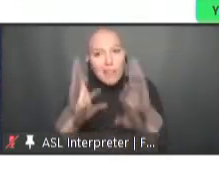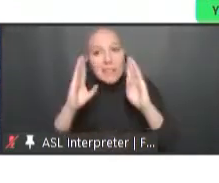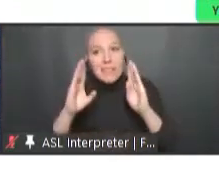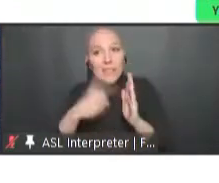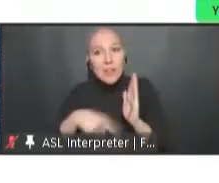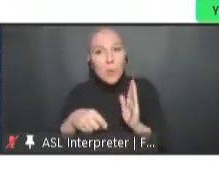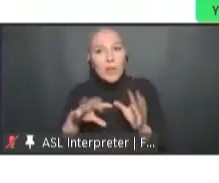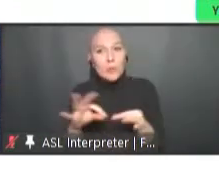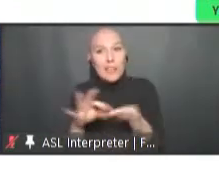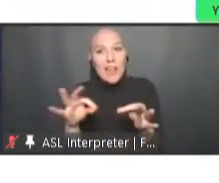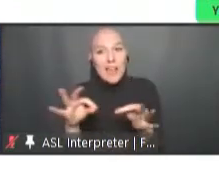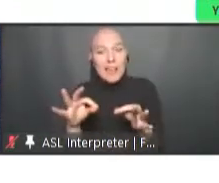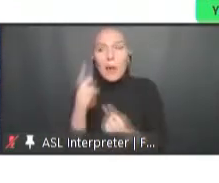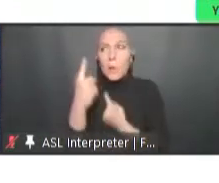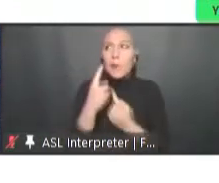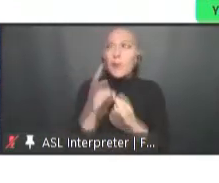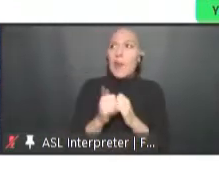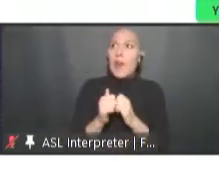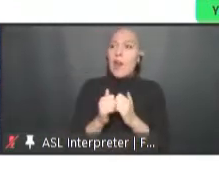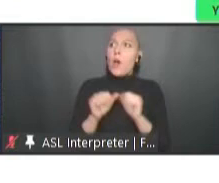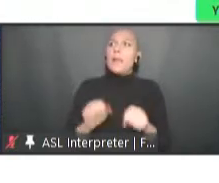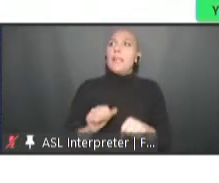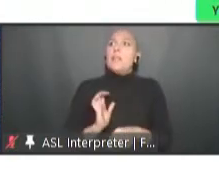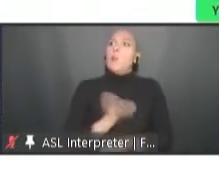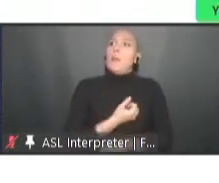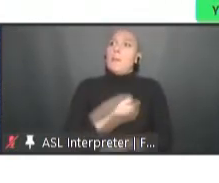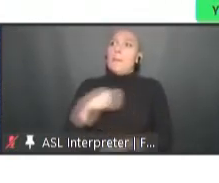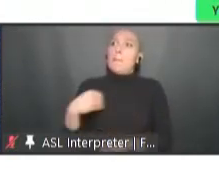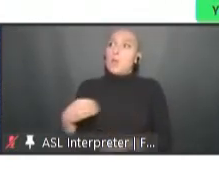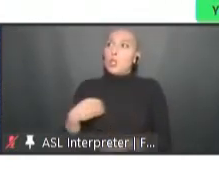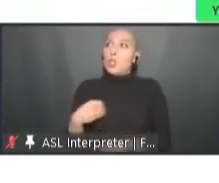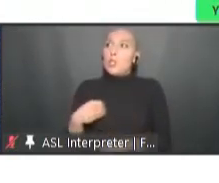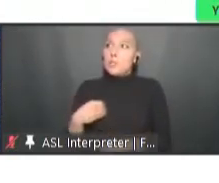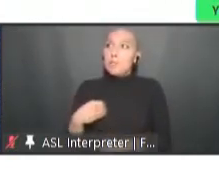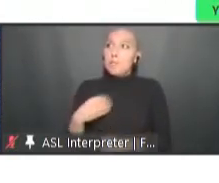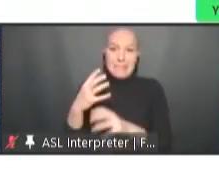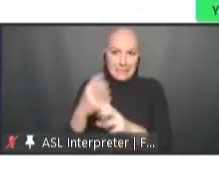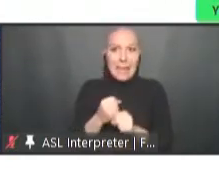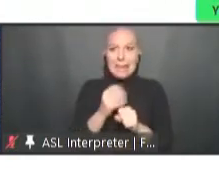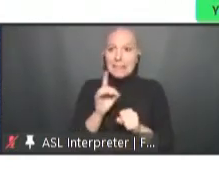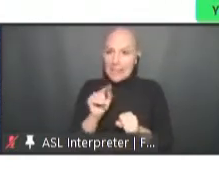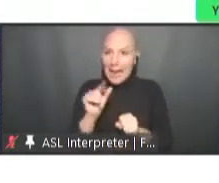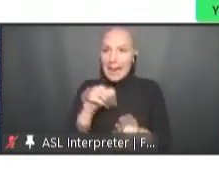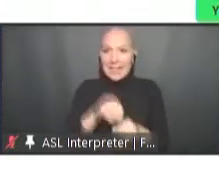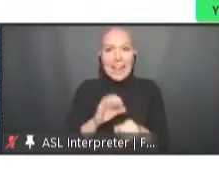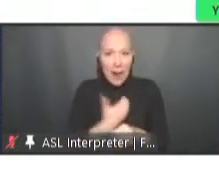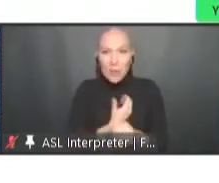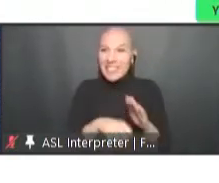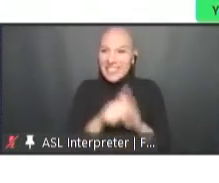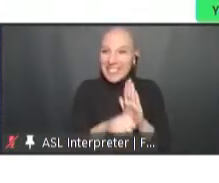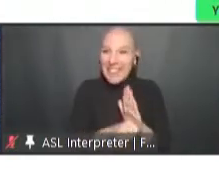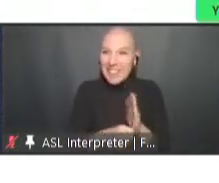members to help get data in our state? That might not be a question for you to answer right now.